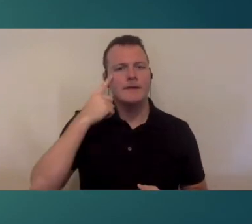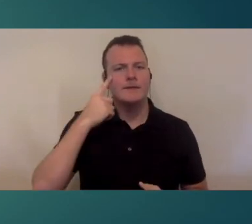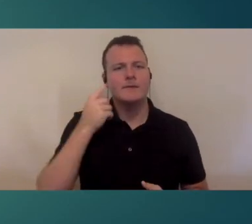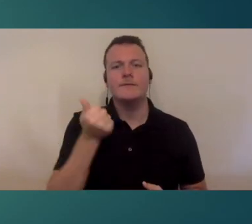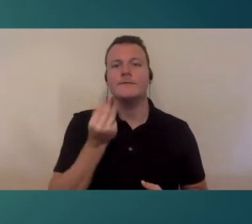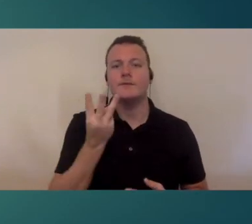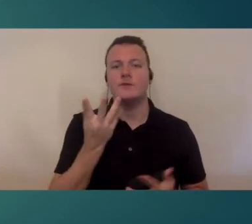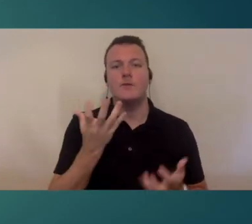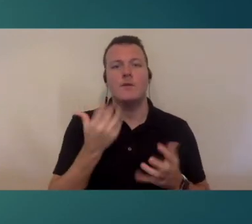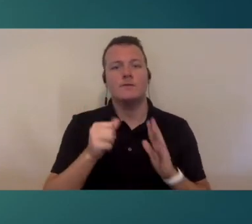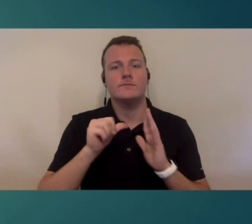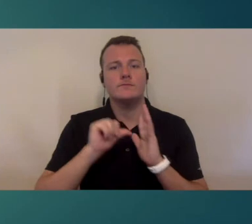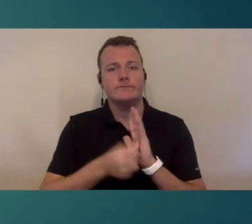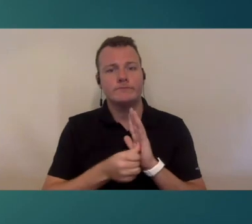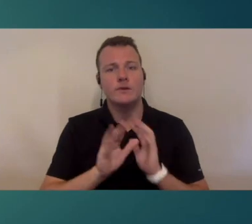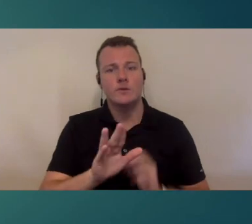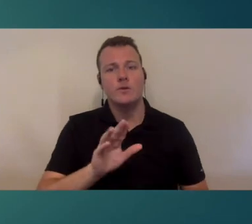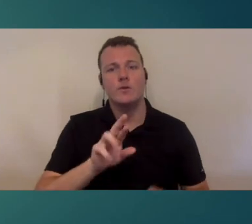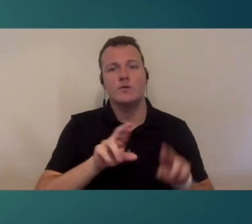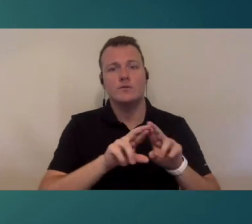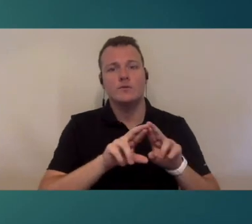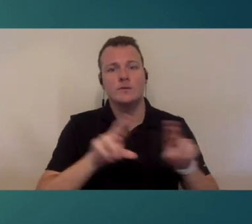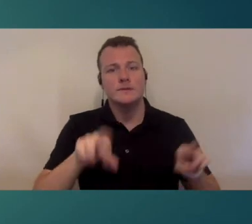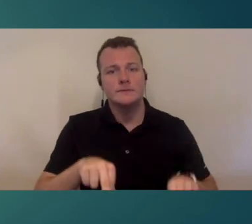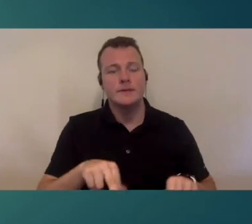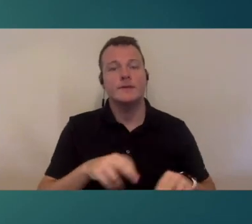that you want to highlight on your resume. You definitely want your